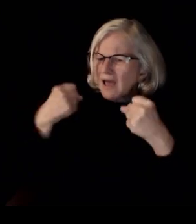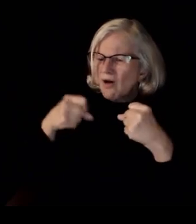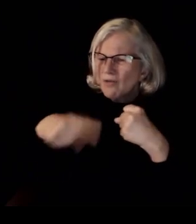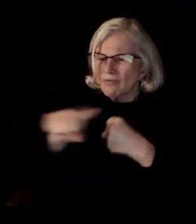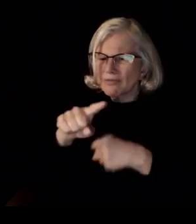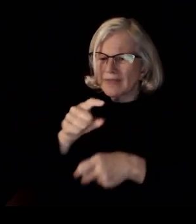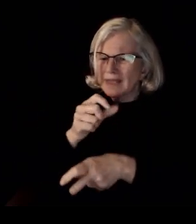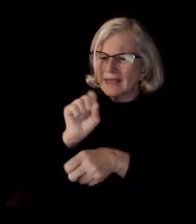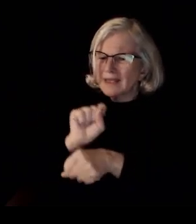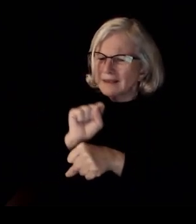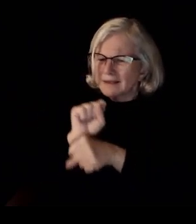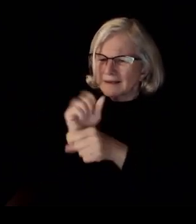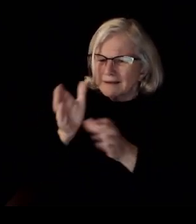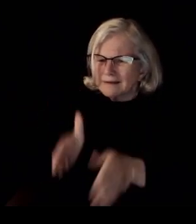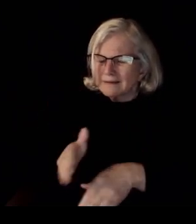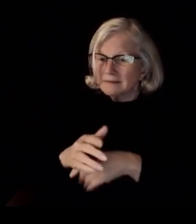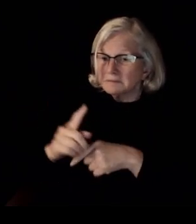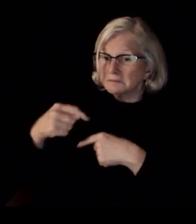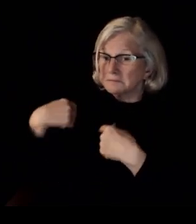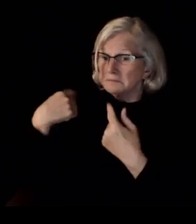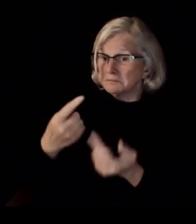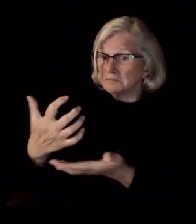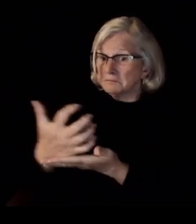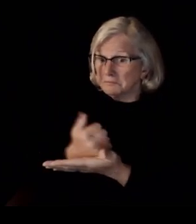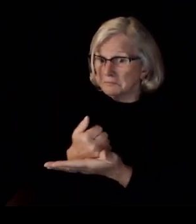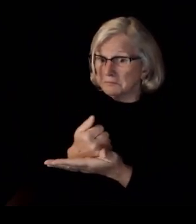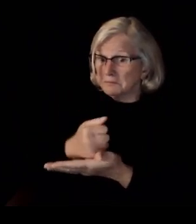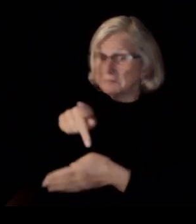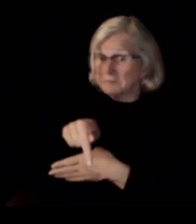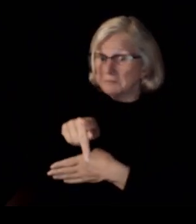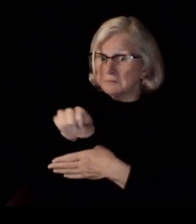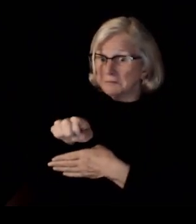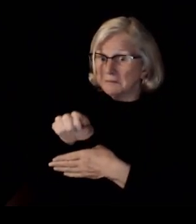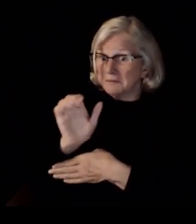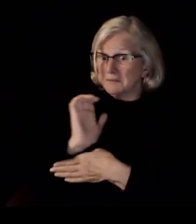the point that we've now expanded our warehouse four times and we're using an additional building